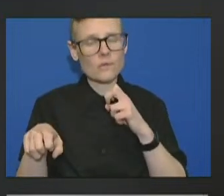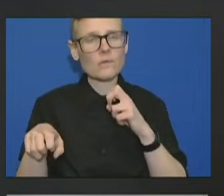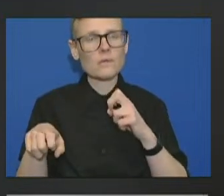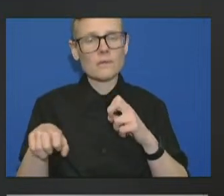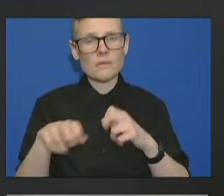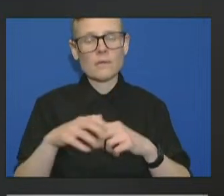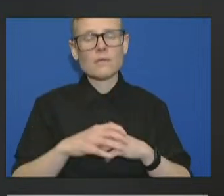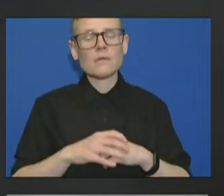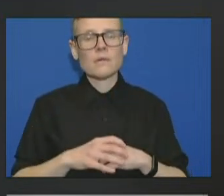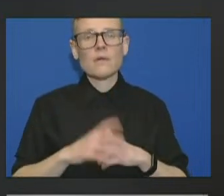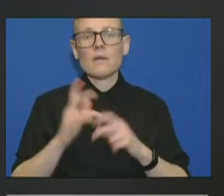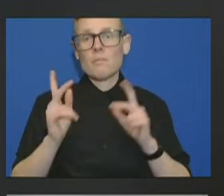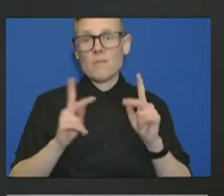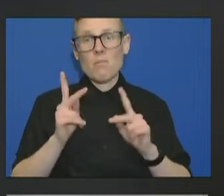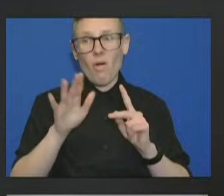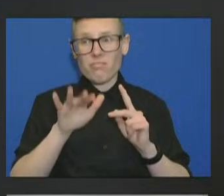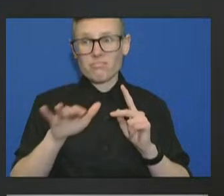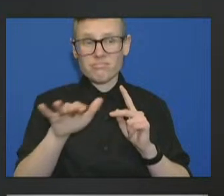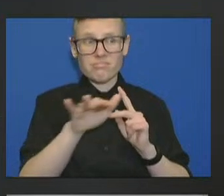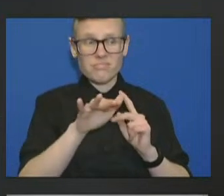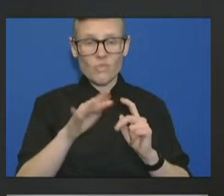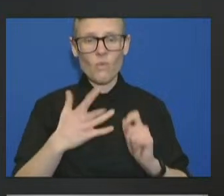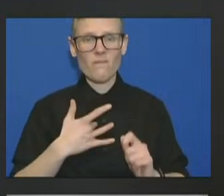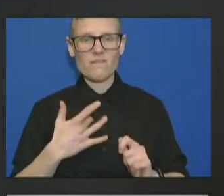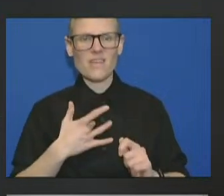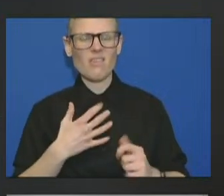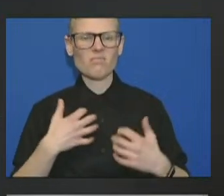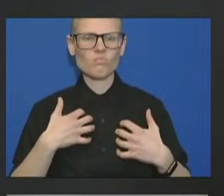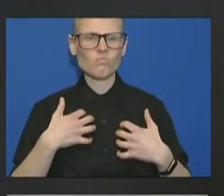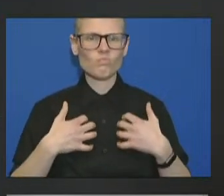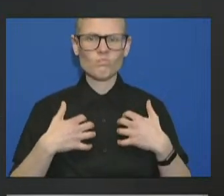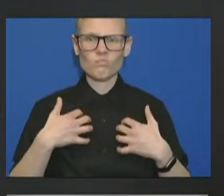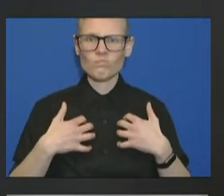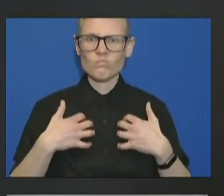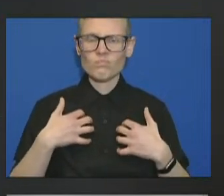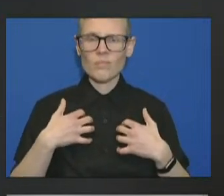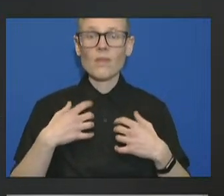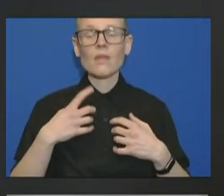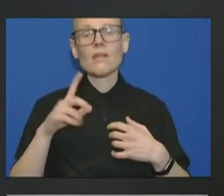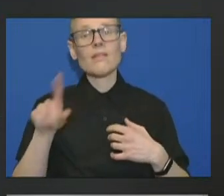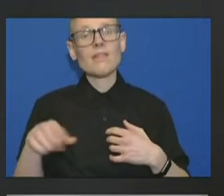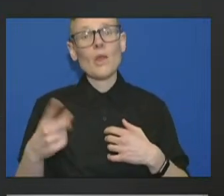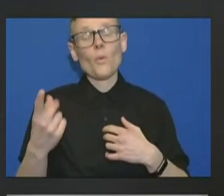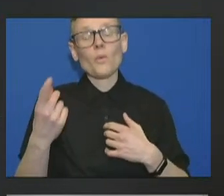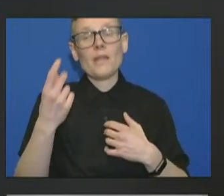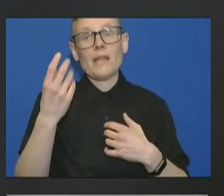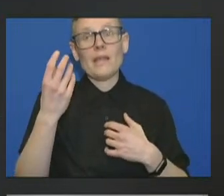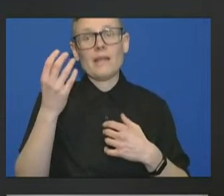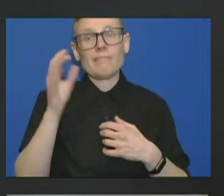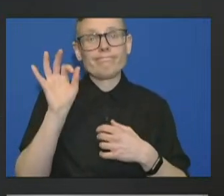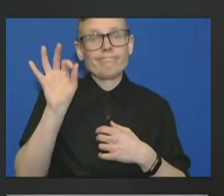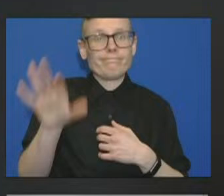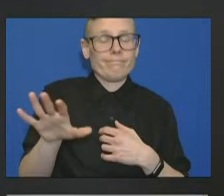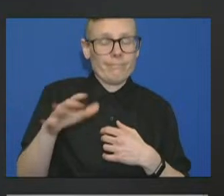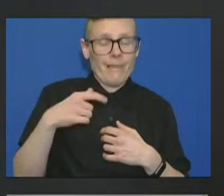changing our strategy. This is difficult, and people no doubt